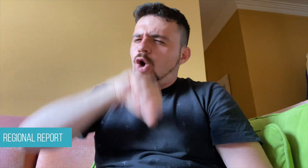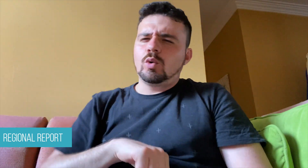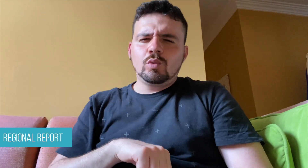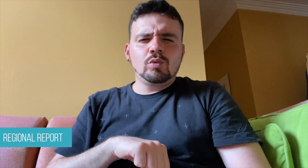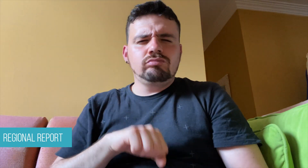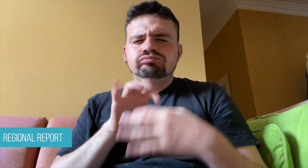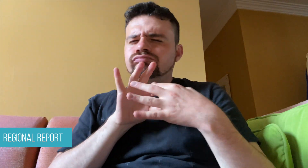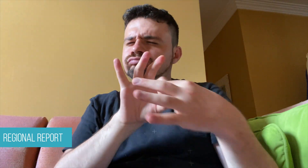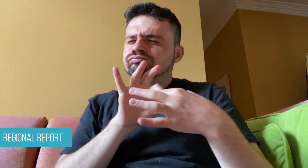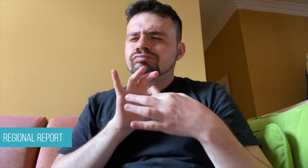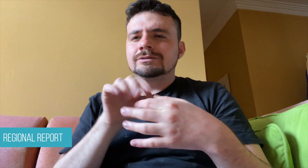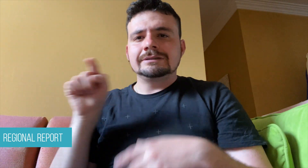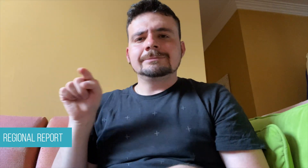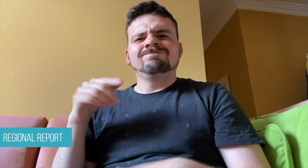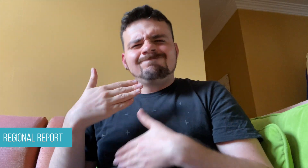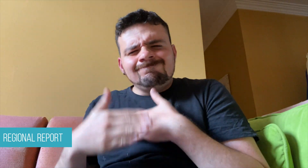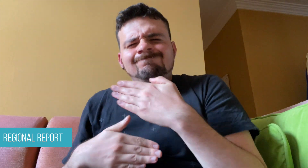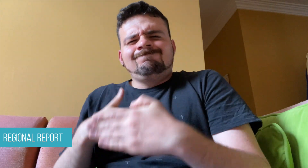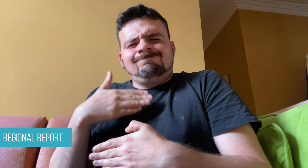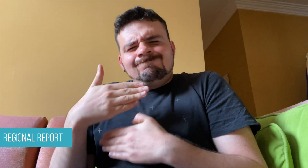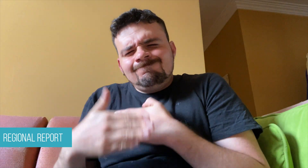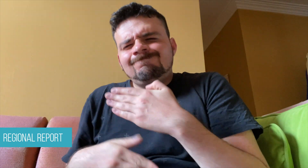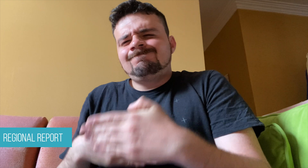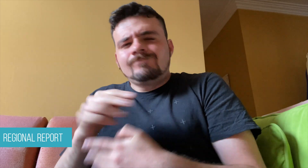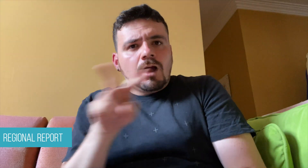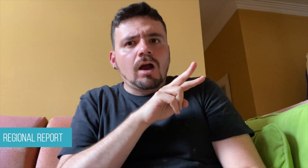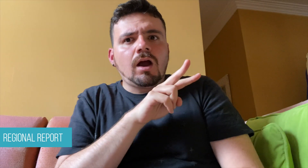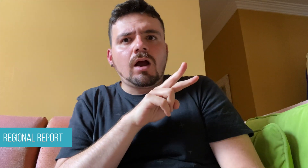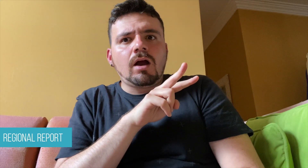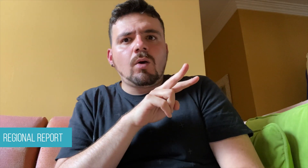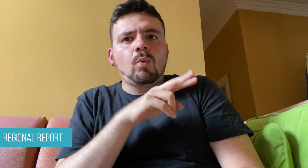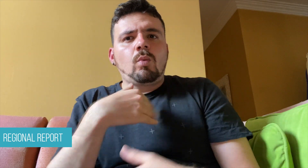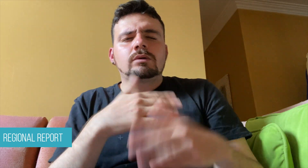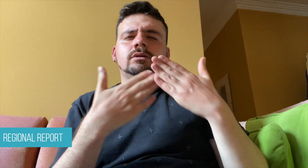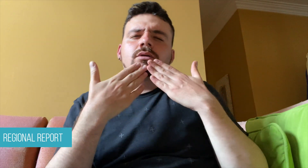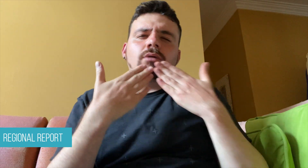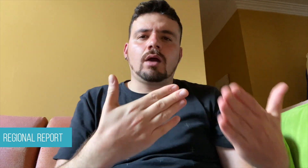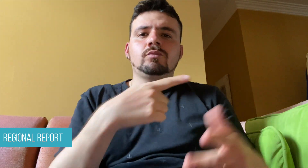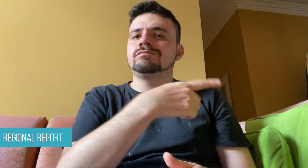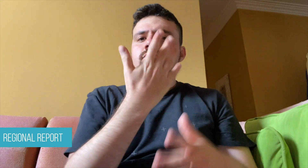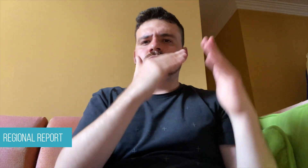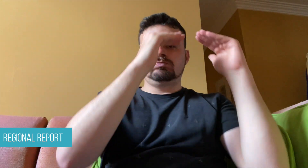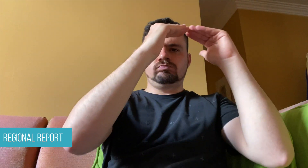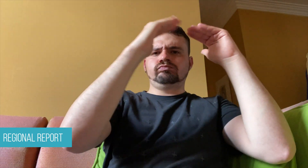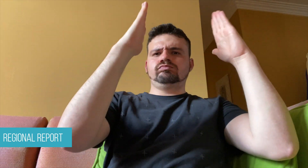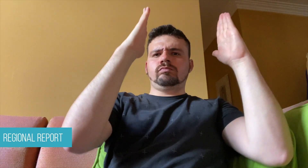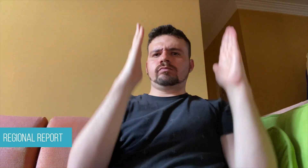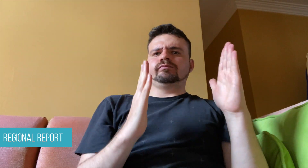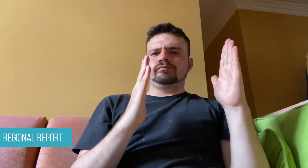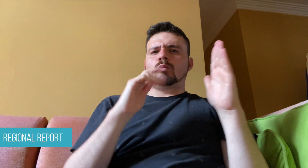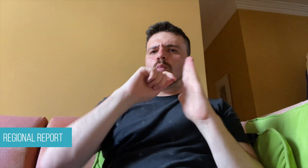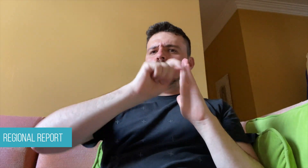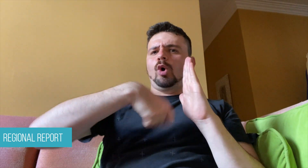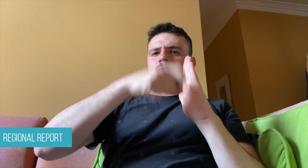As he developed his business, he learned about a project called